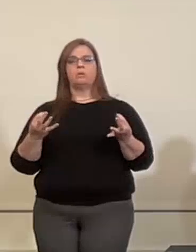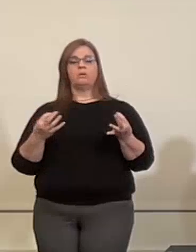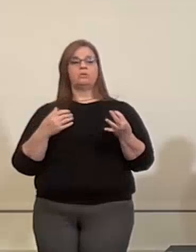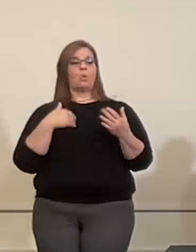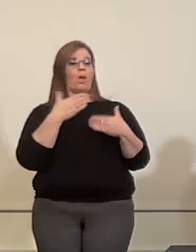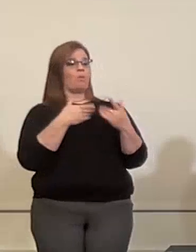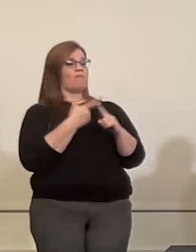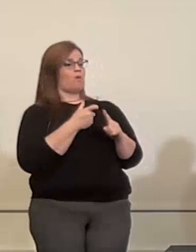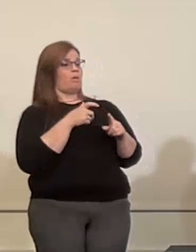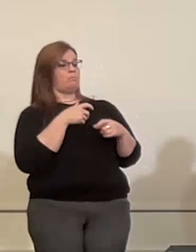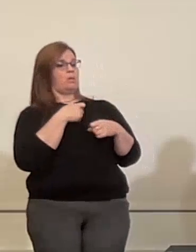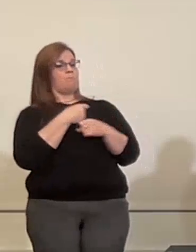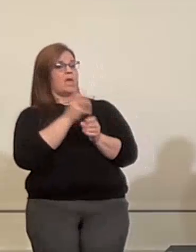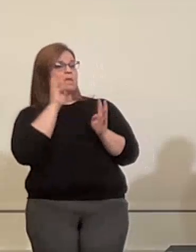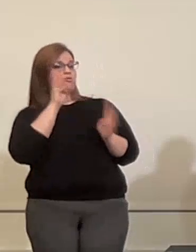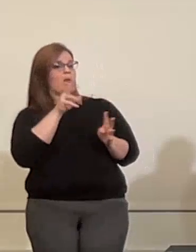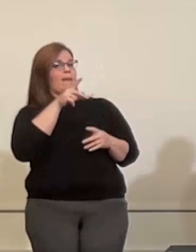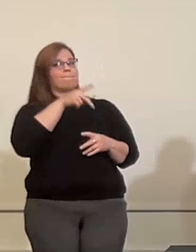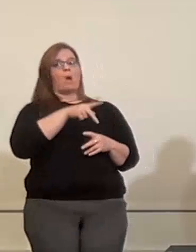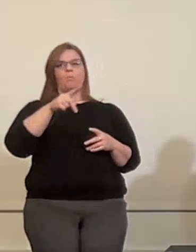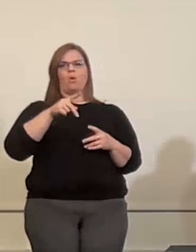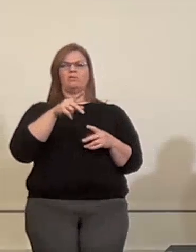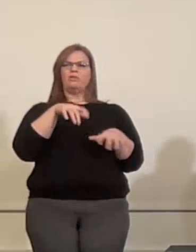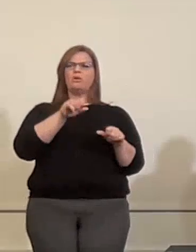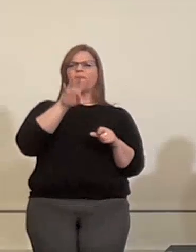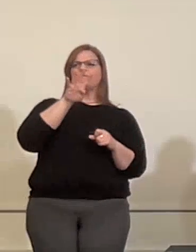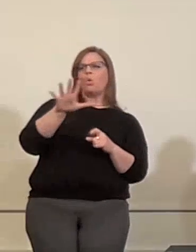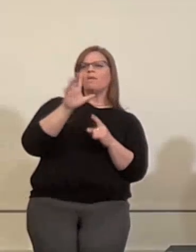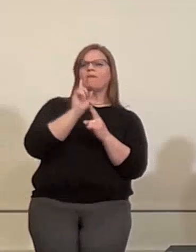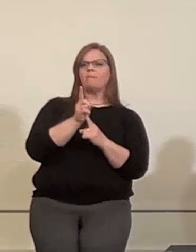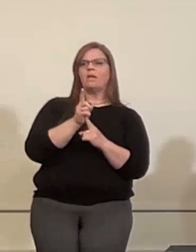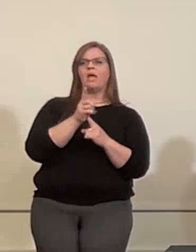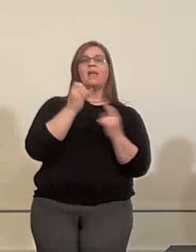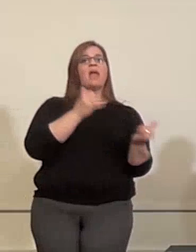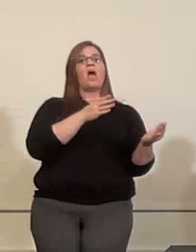minutes, to now I can generate a PowerPoint in eight minutes.